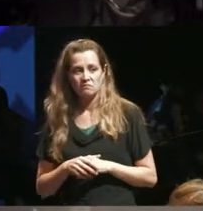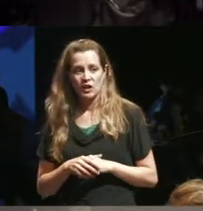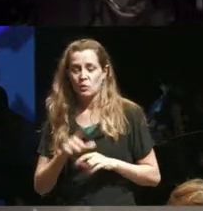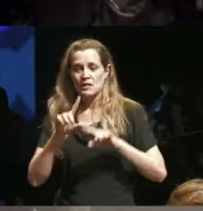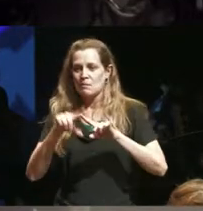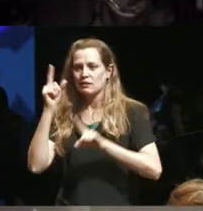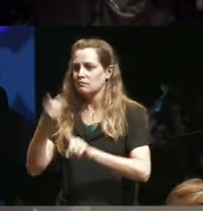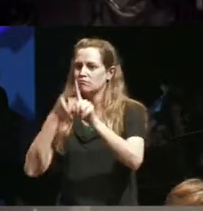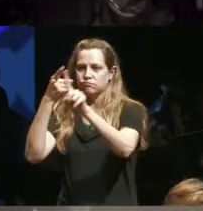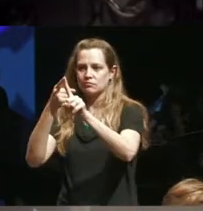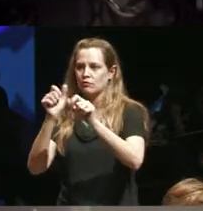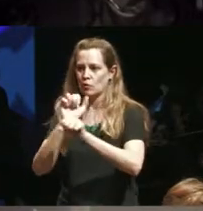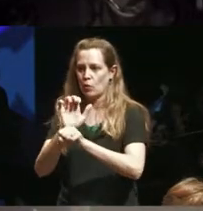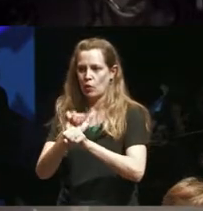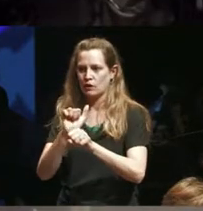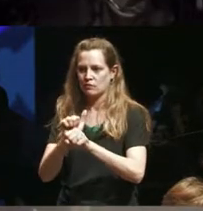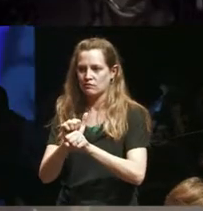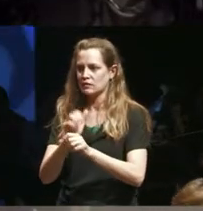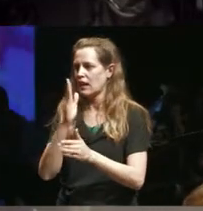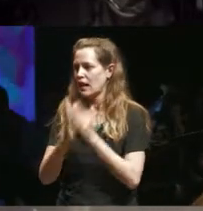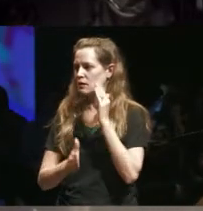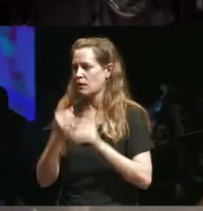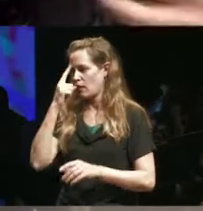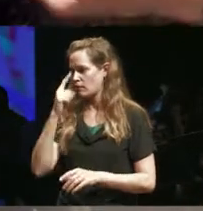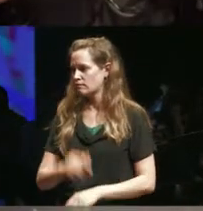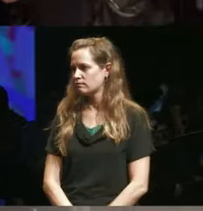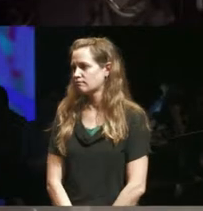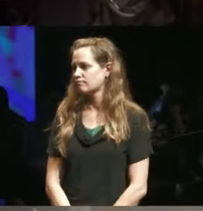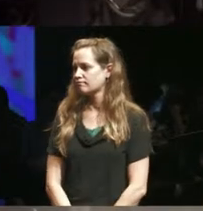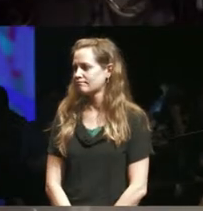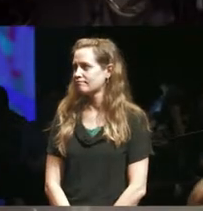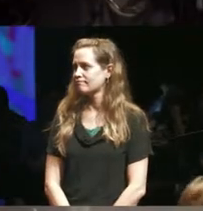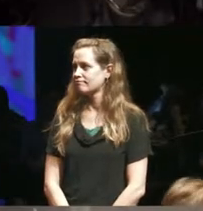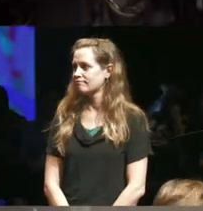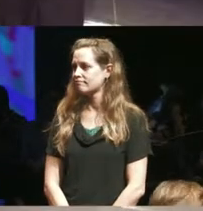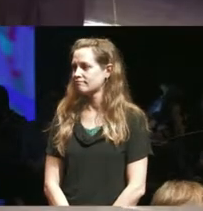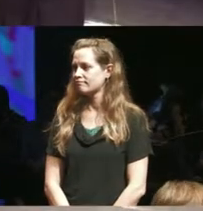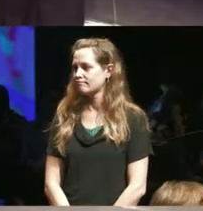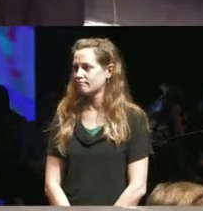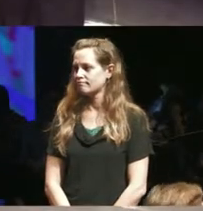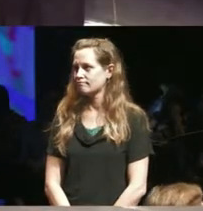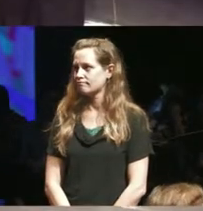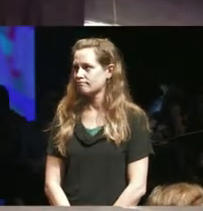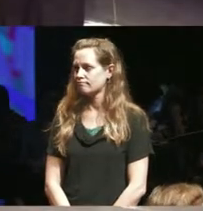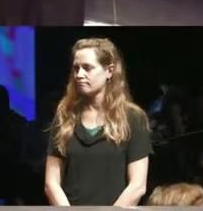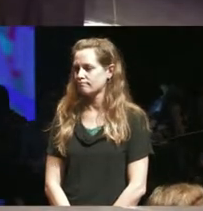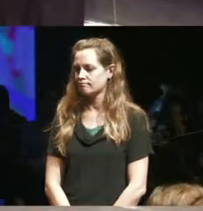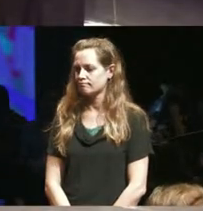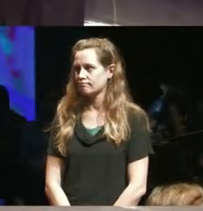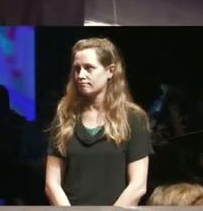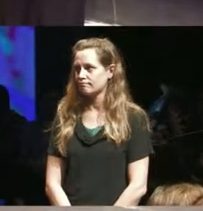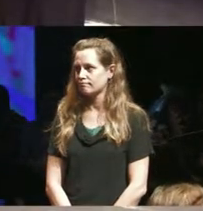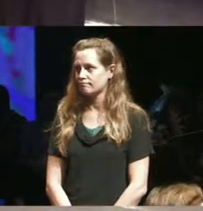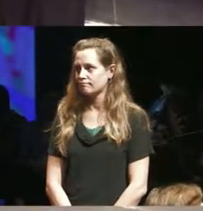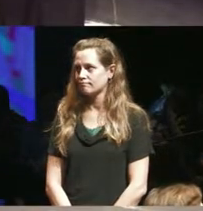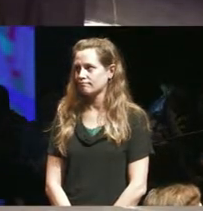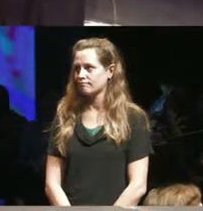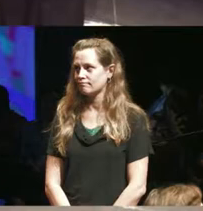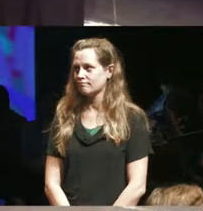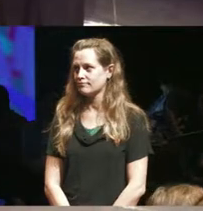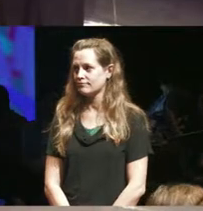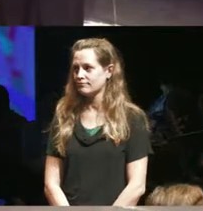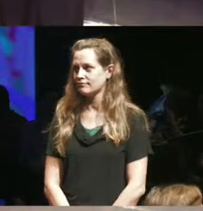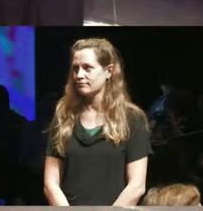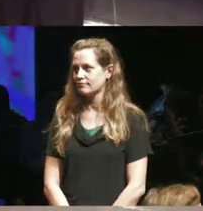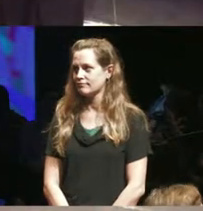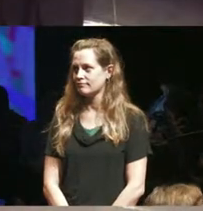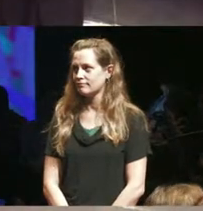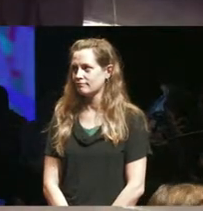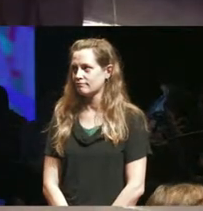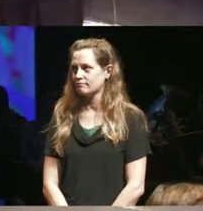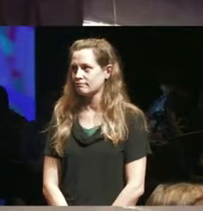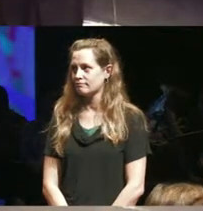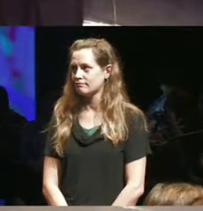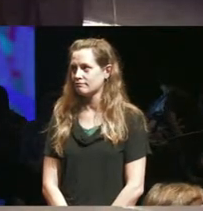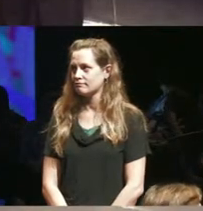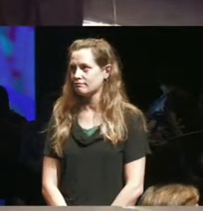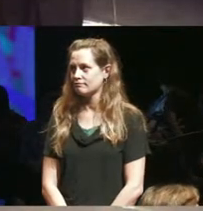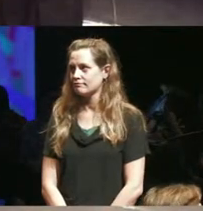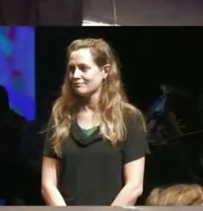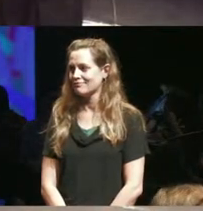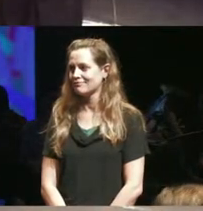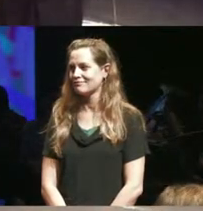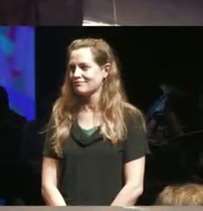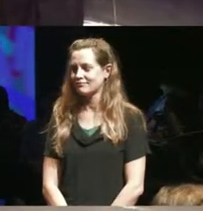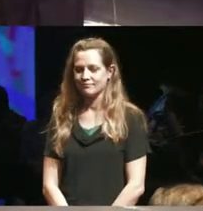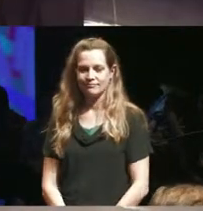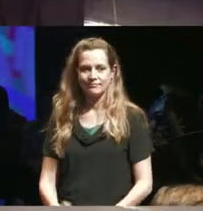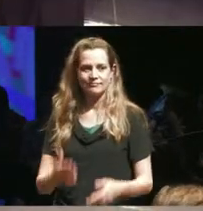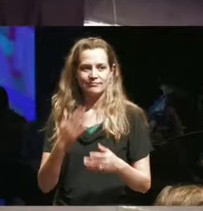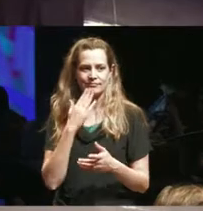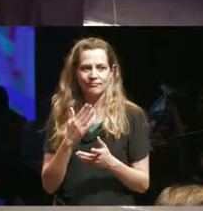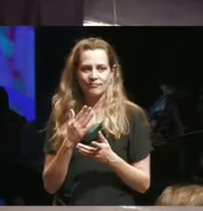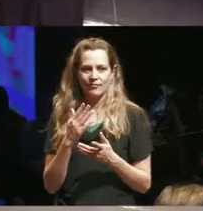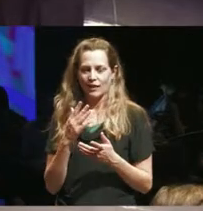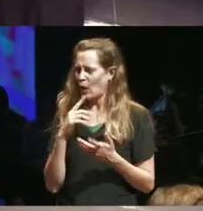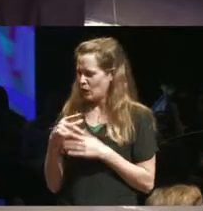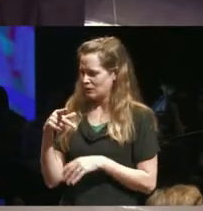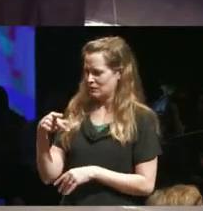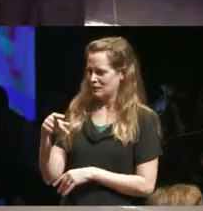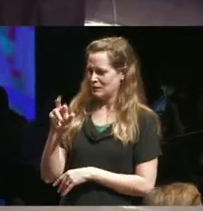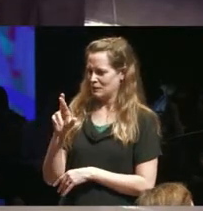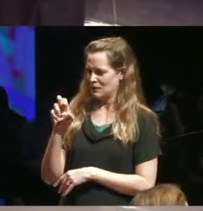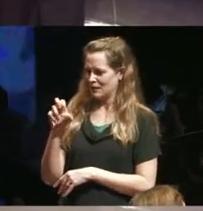intention of the work that's the end of my current thought thanks for bringing